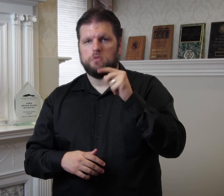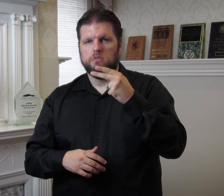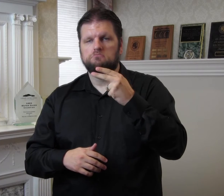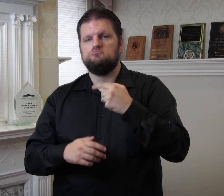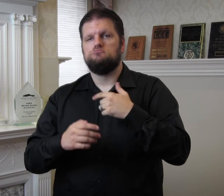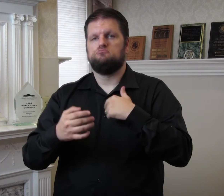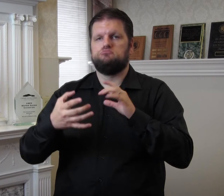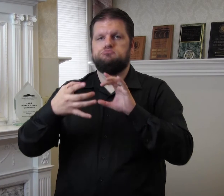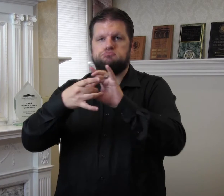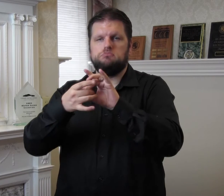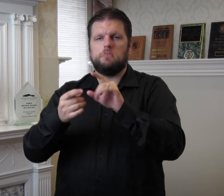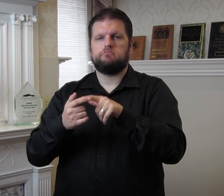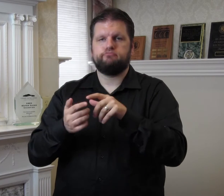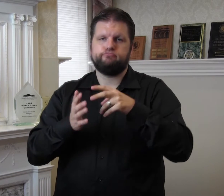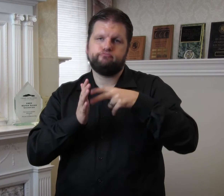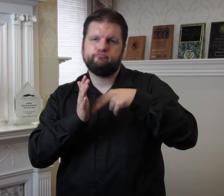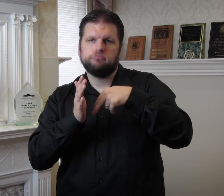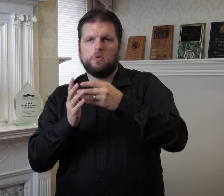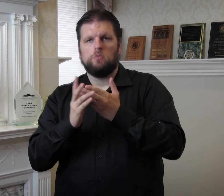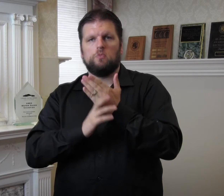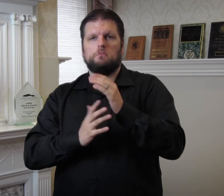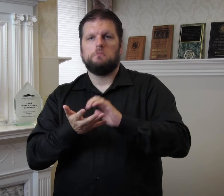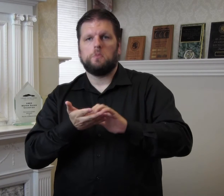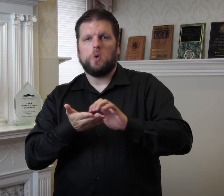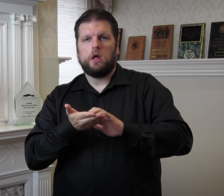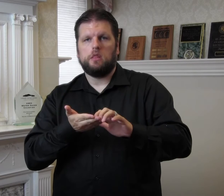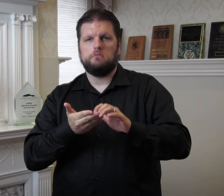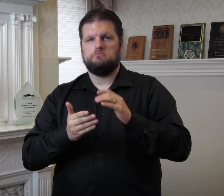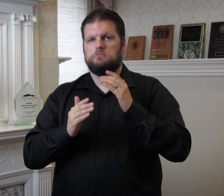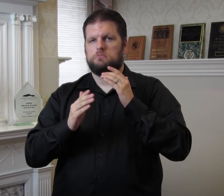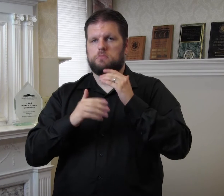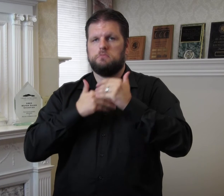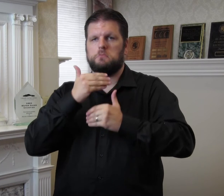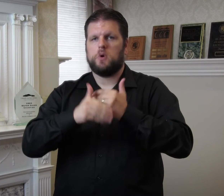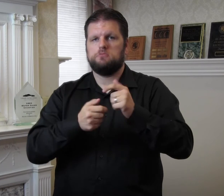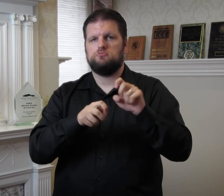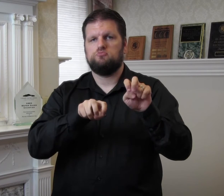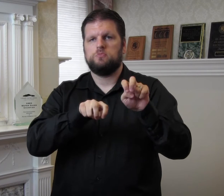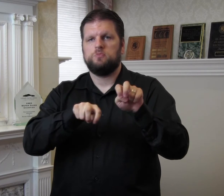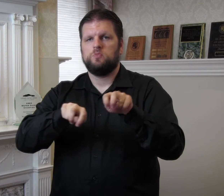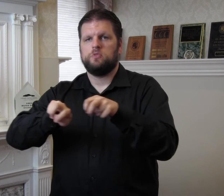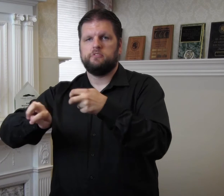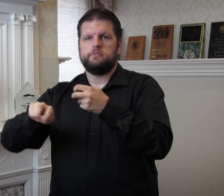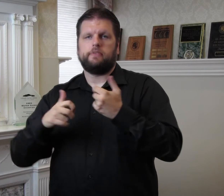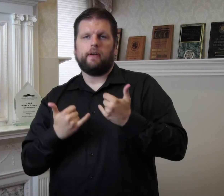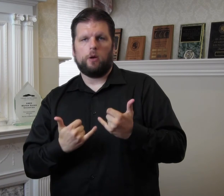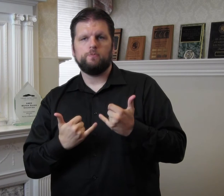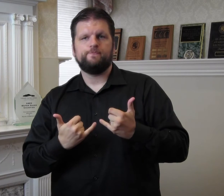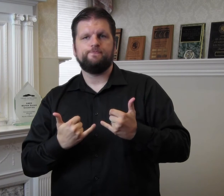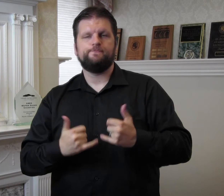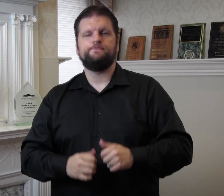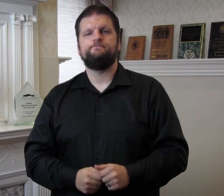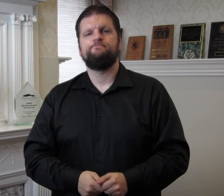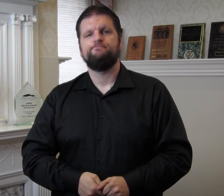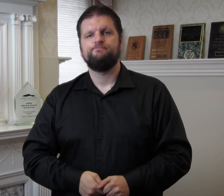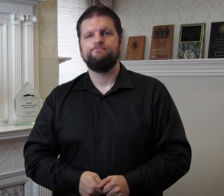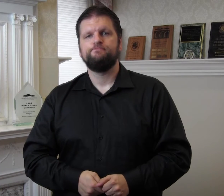So, I'm in the process of making the transition to Braille.